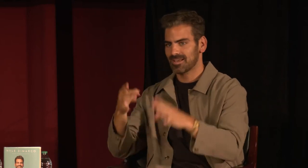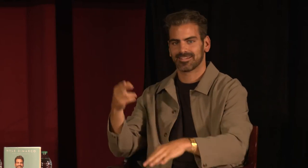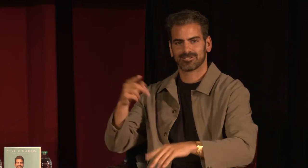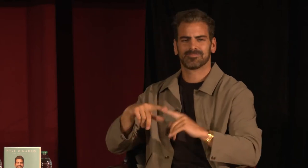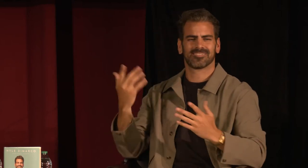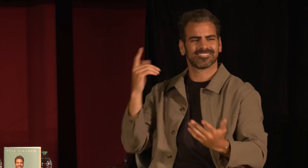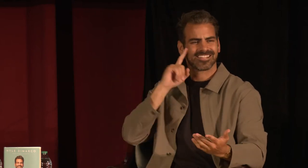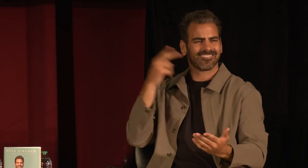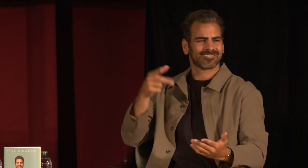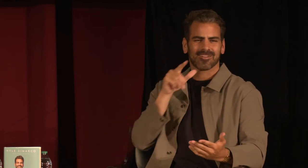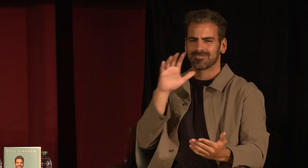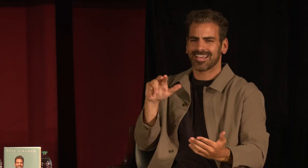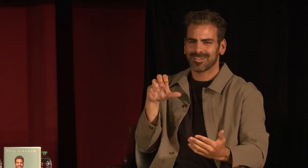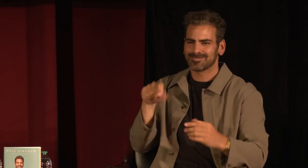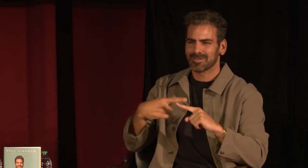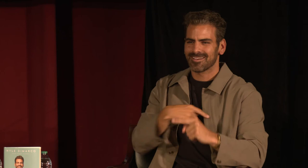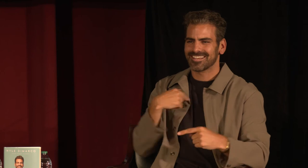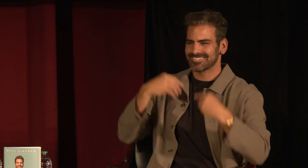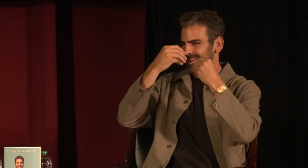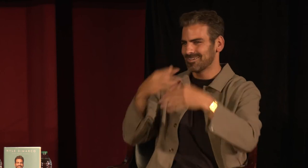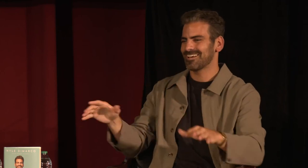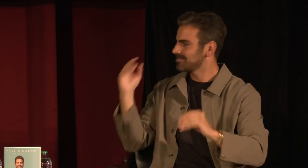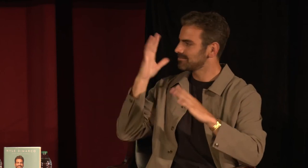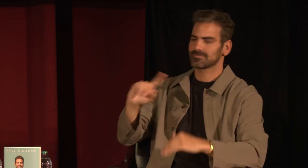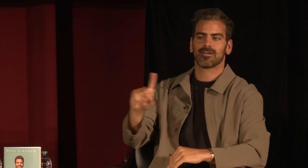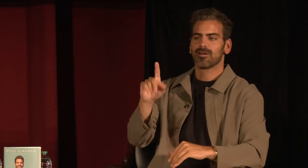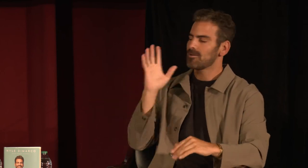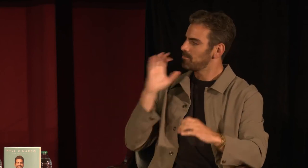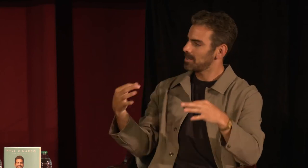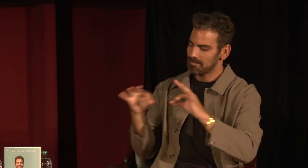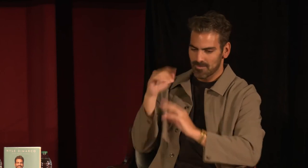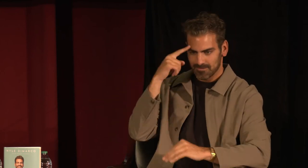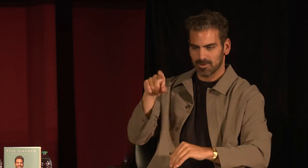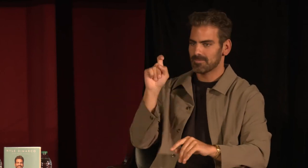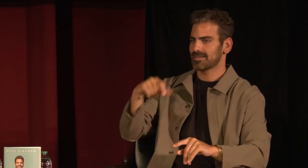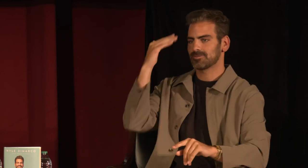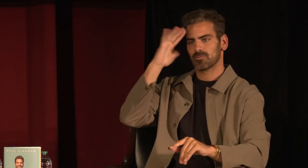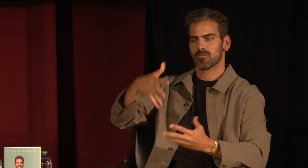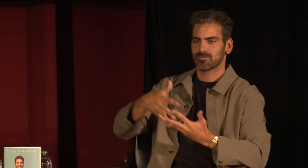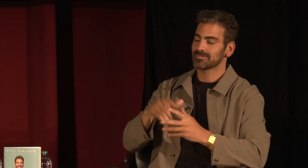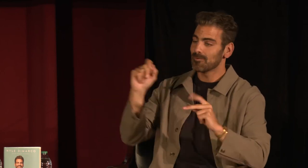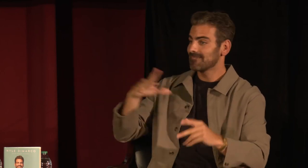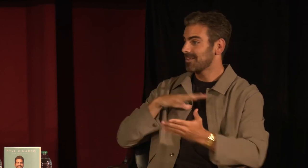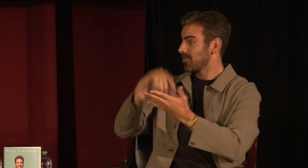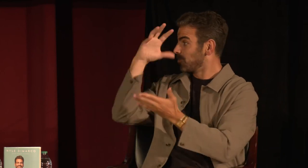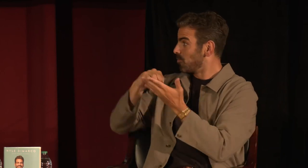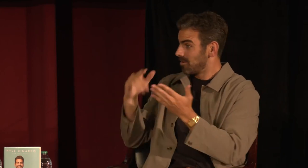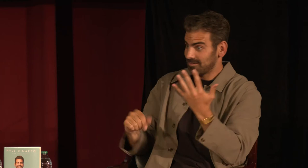I actually hated it, if I'm being honest. I'm not a huge fan. I thought, who cares, right? But it was really ingrained by our teachers and